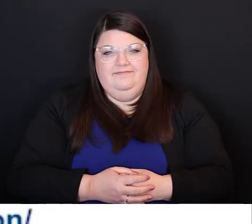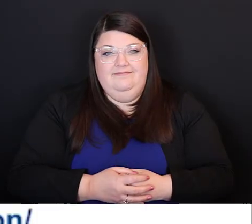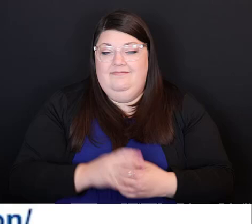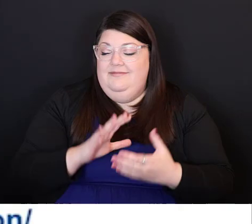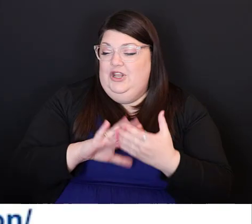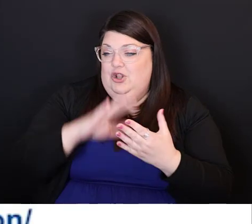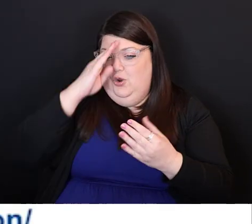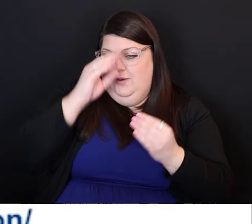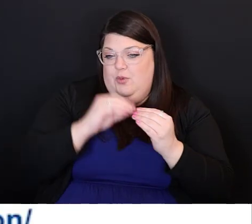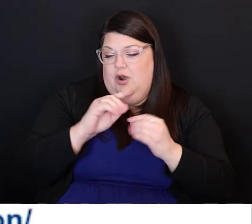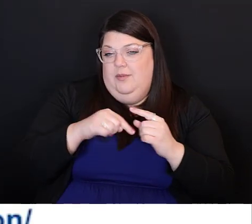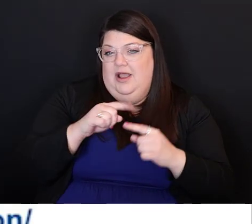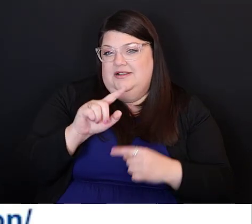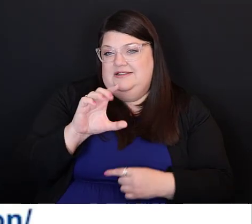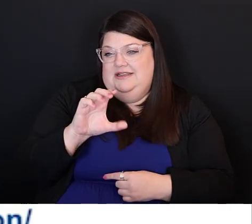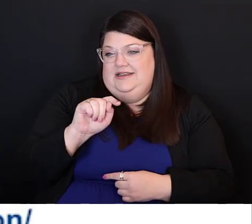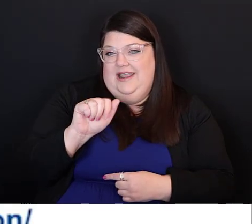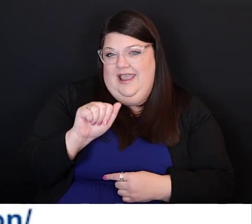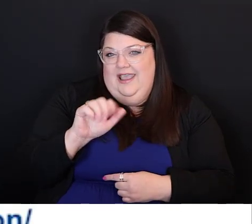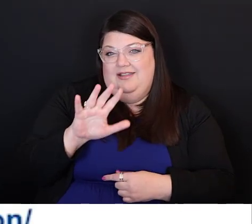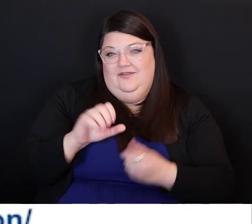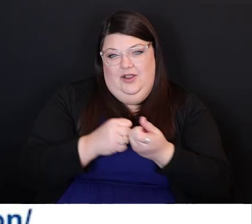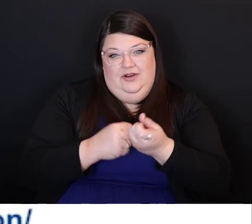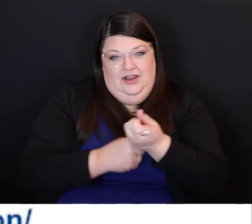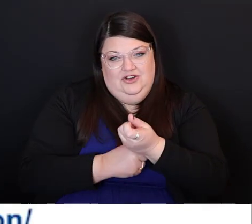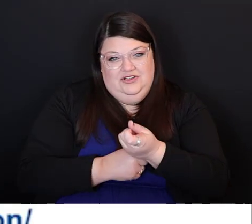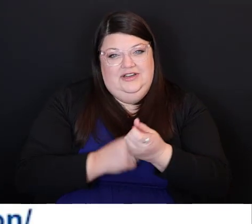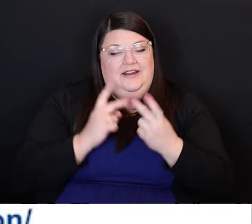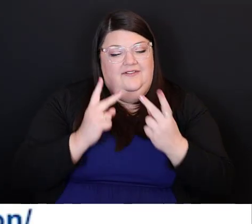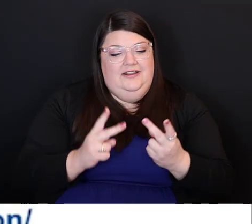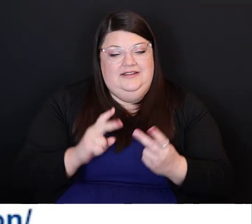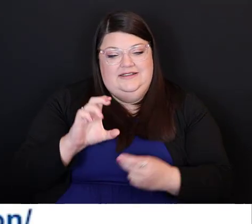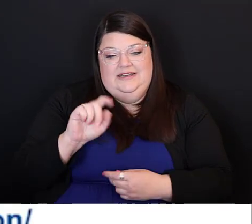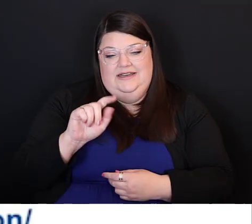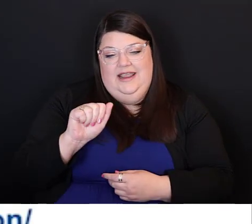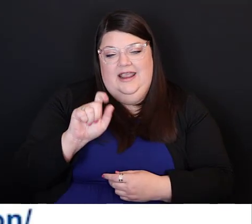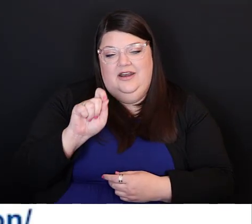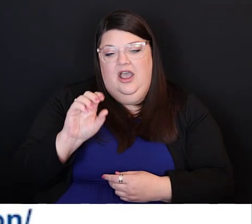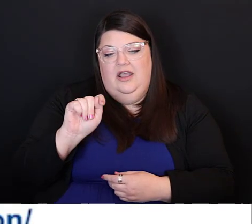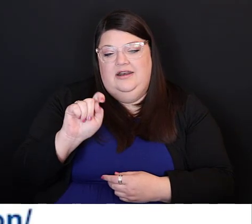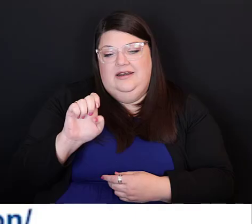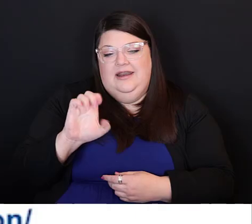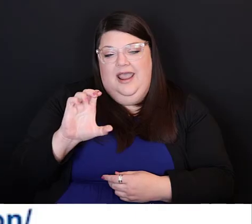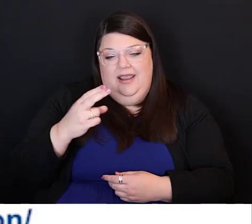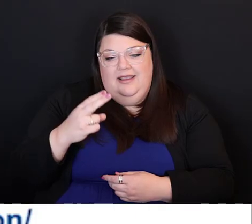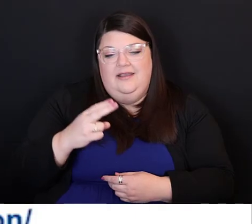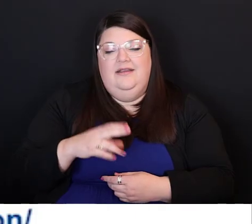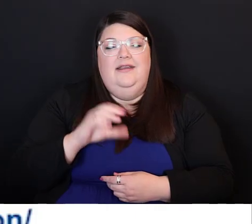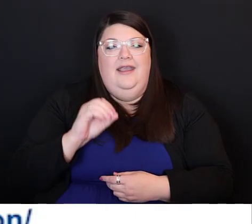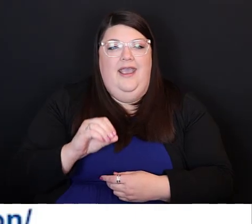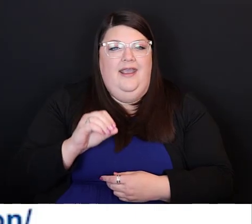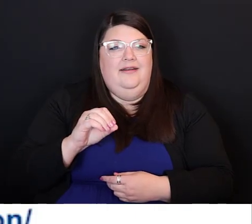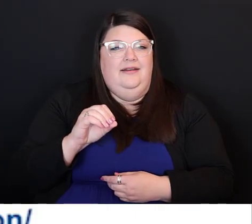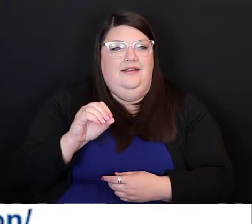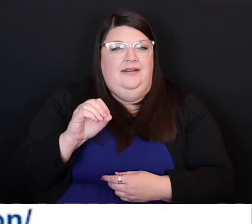OK, To learn more about CTA and the CTA Foundation, visit CTA dot Tech and CTA dot Tech slash